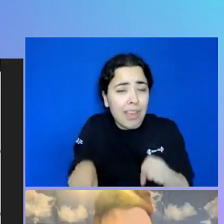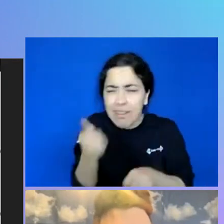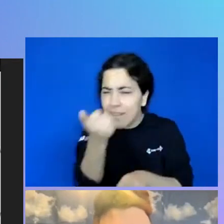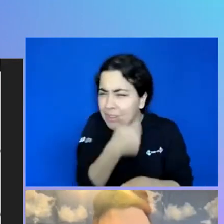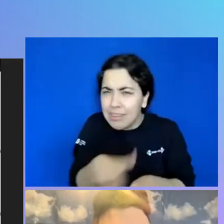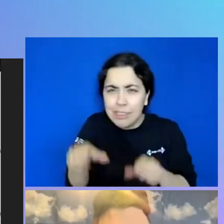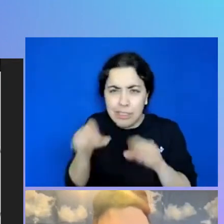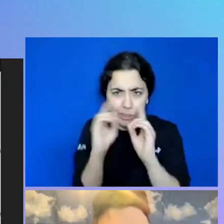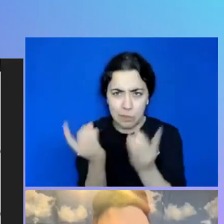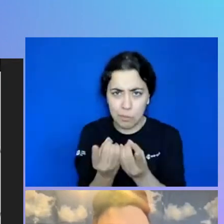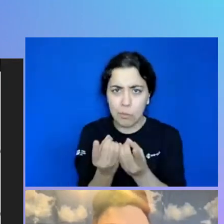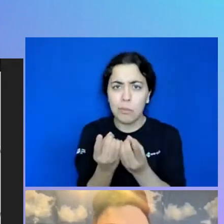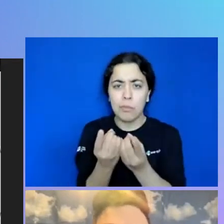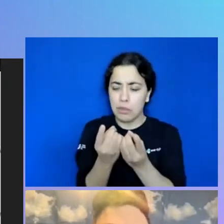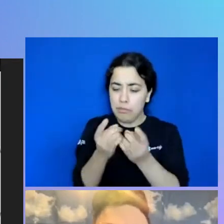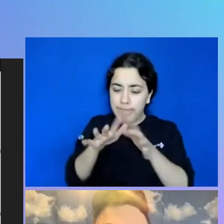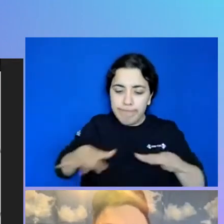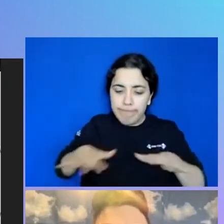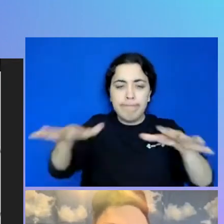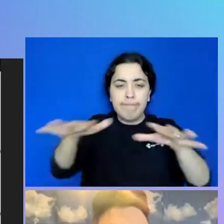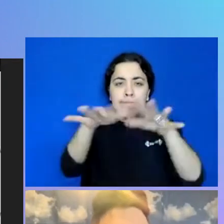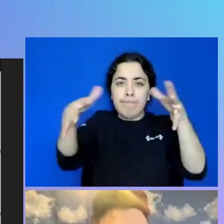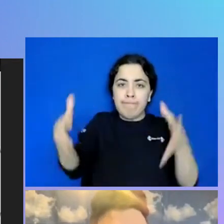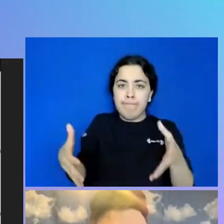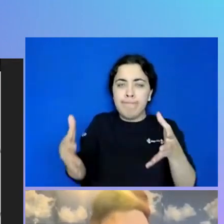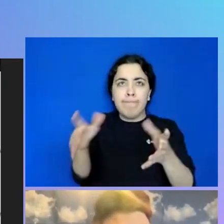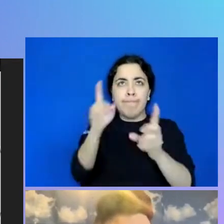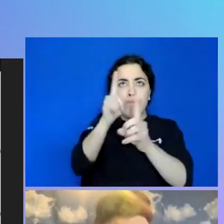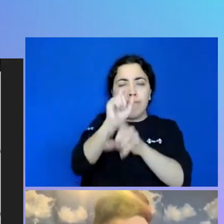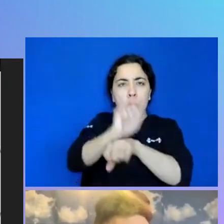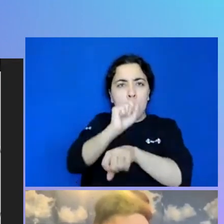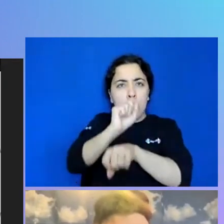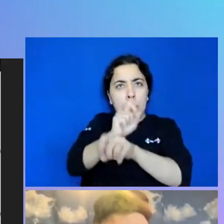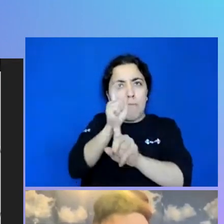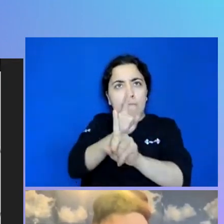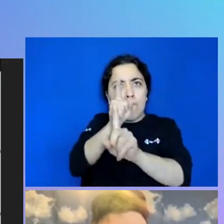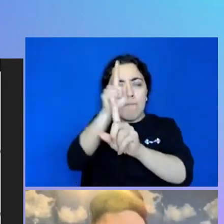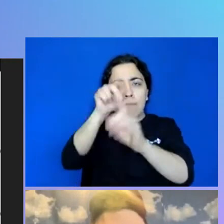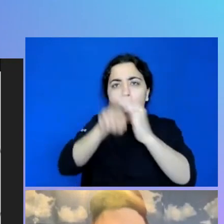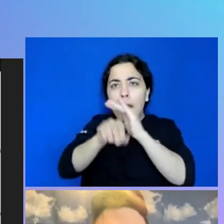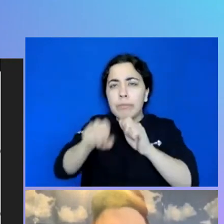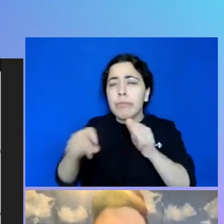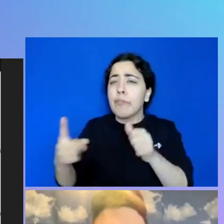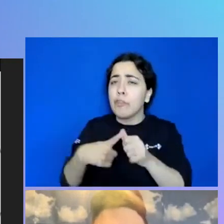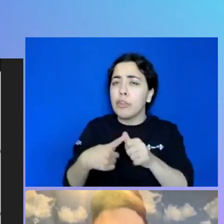and it starts kind of at an awareness level, and then you